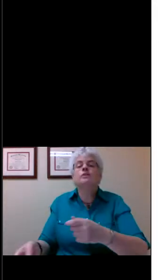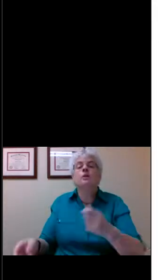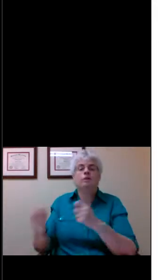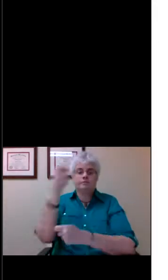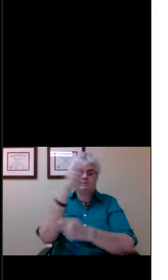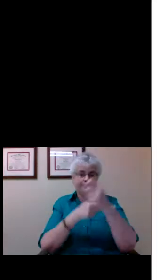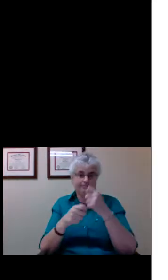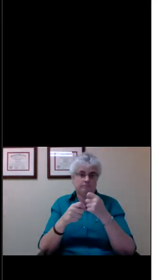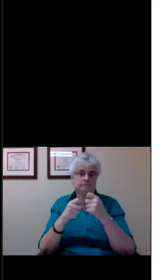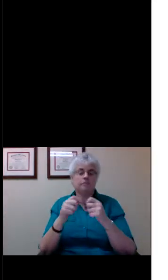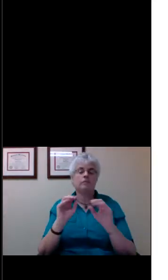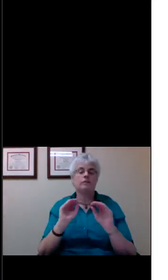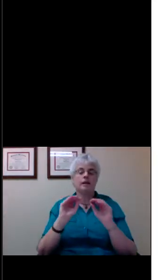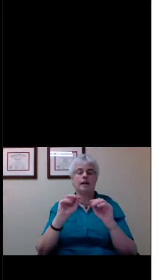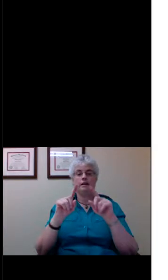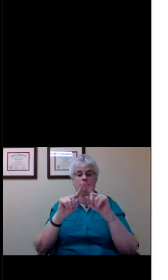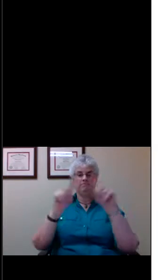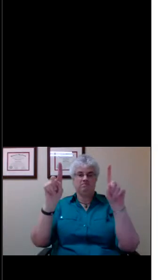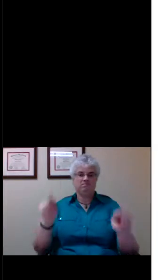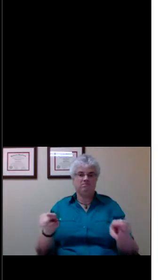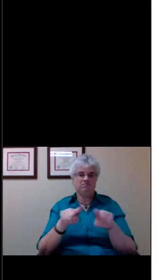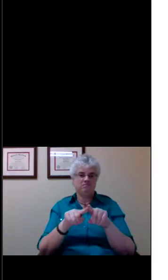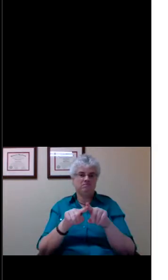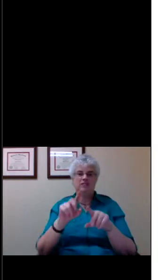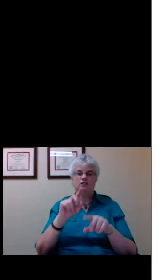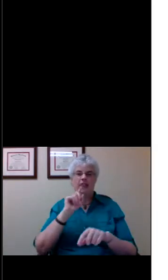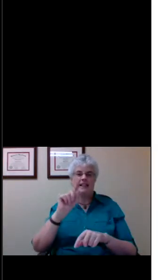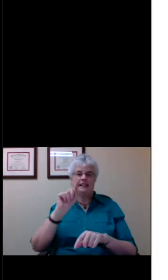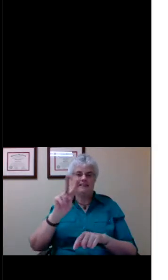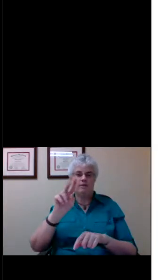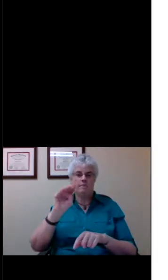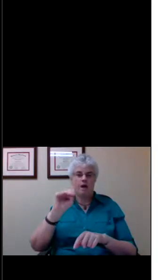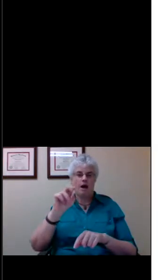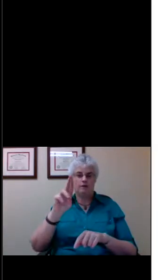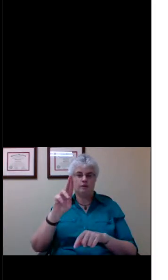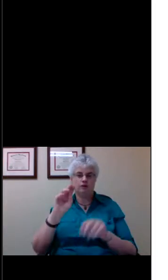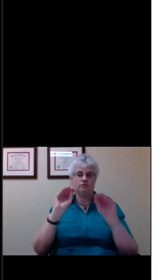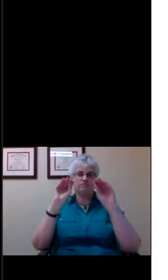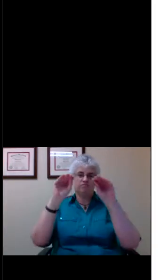not accessible to me. So instead, being able to provide a- it's really a TV